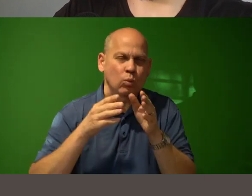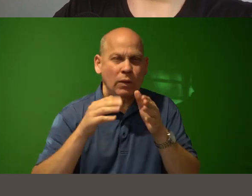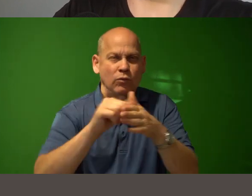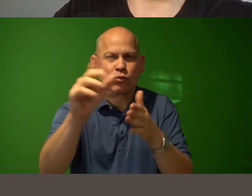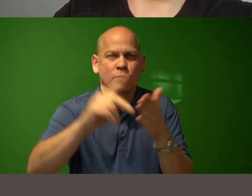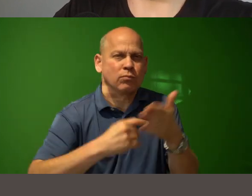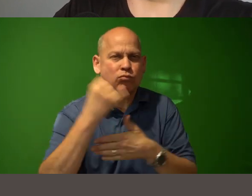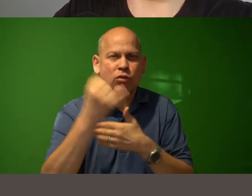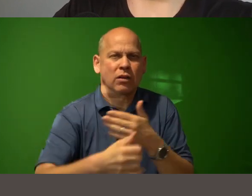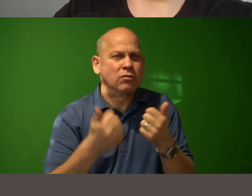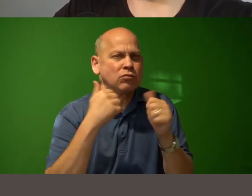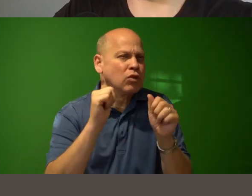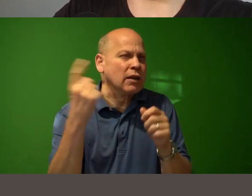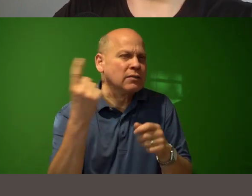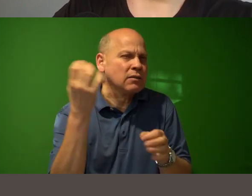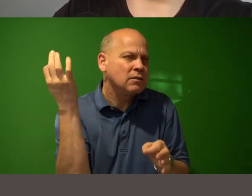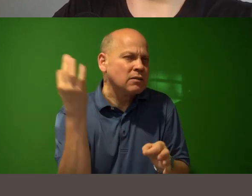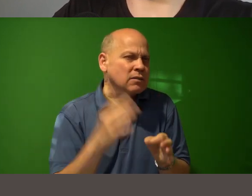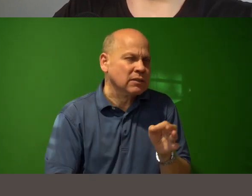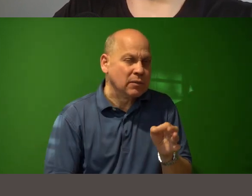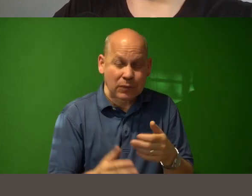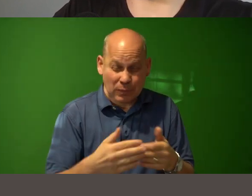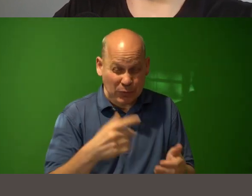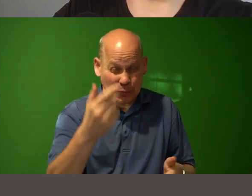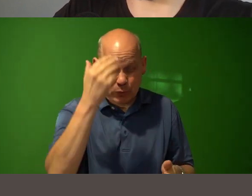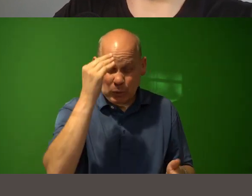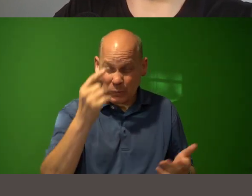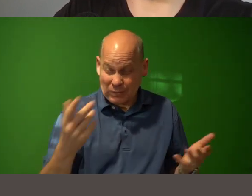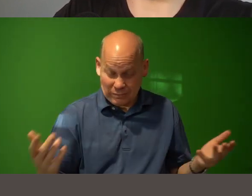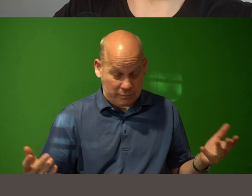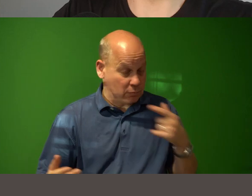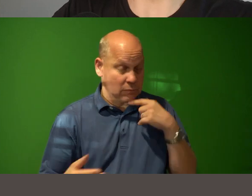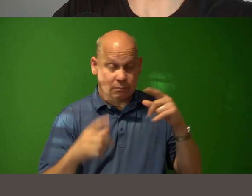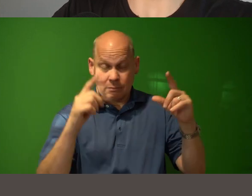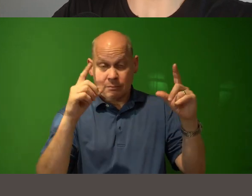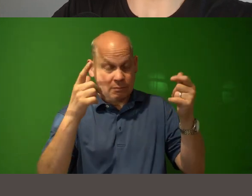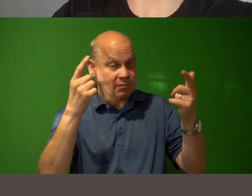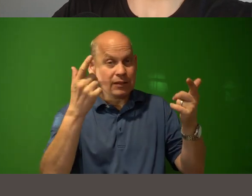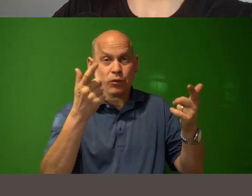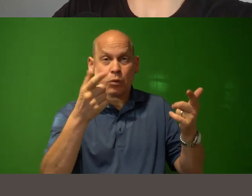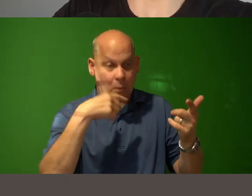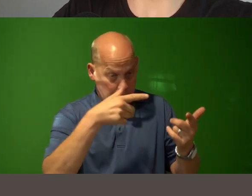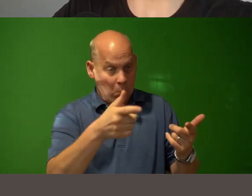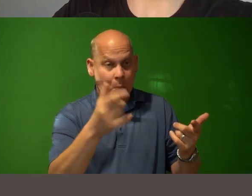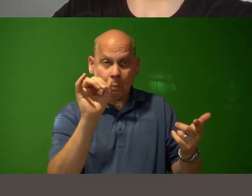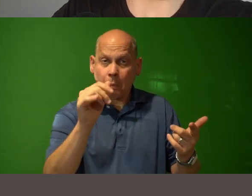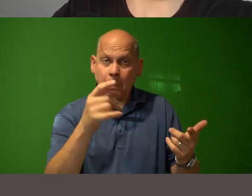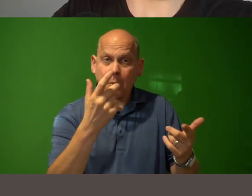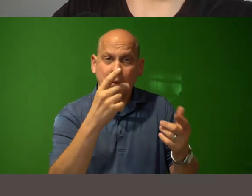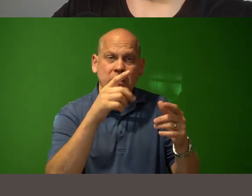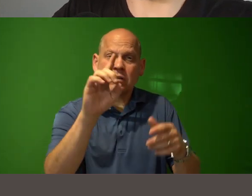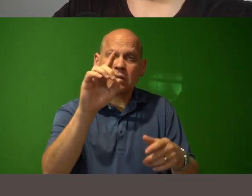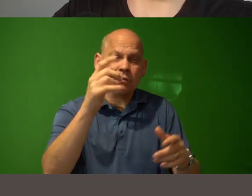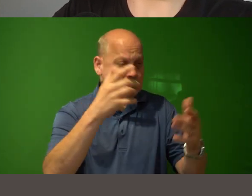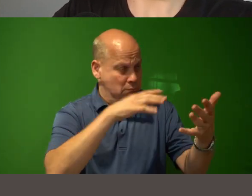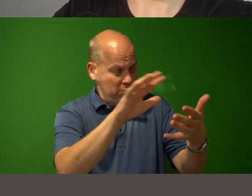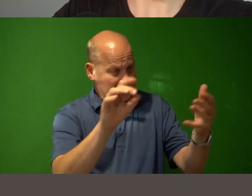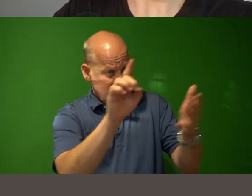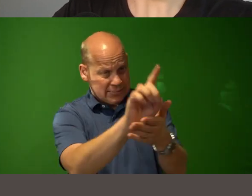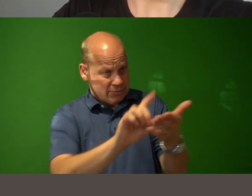So try out something simple and before you know it, you'll have a very easy on the eyes diagram.